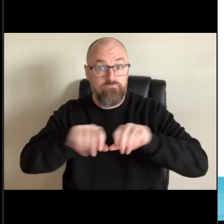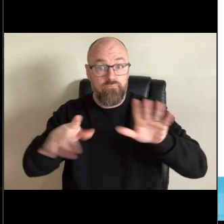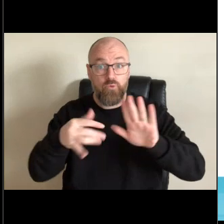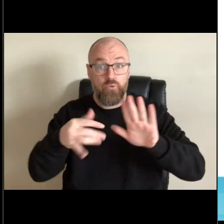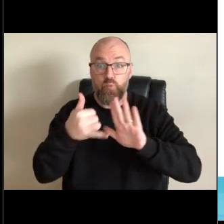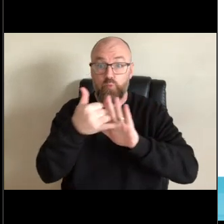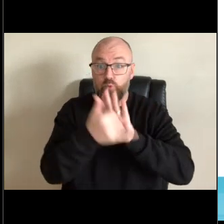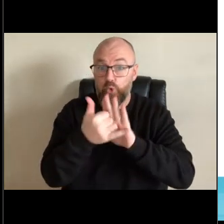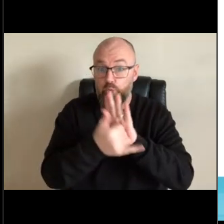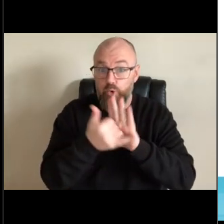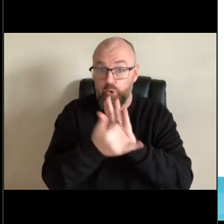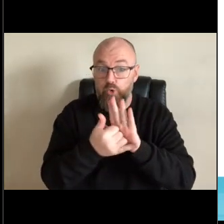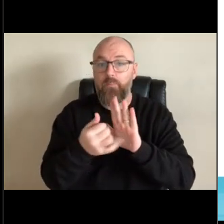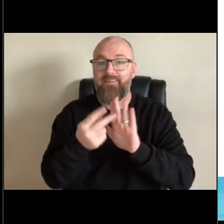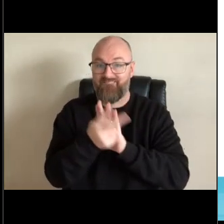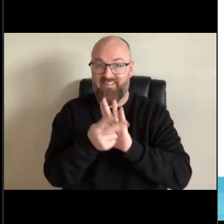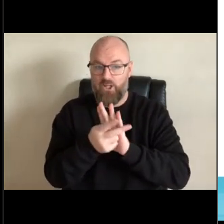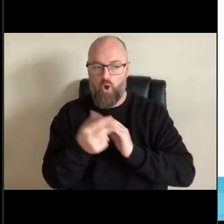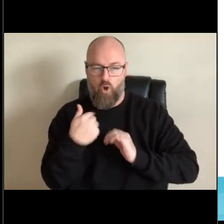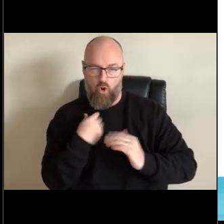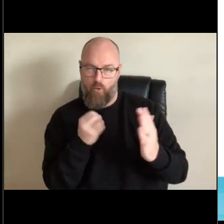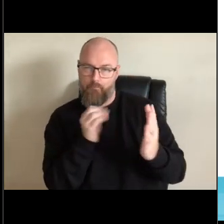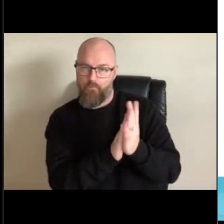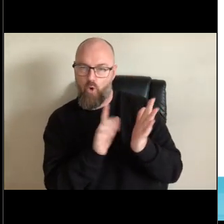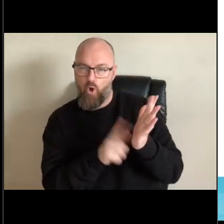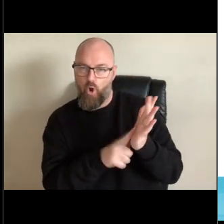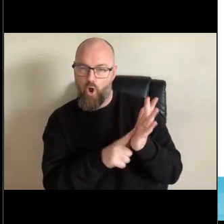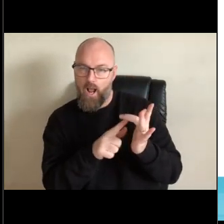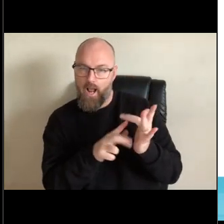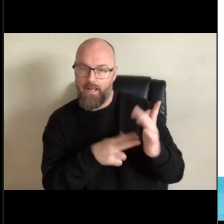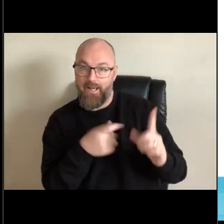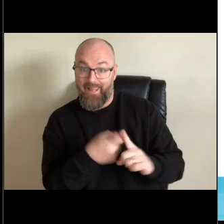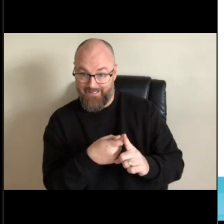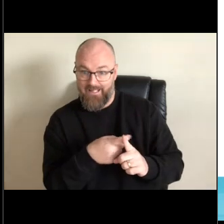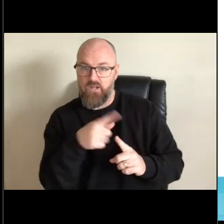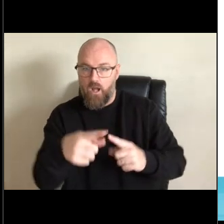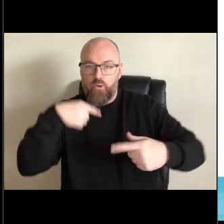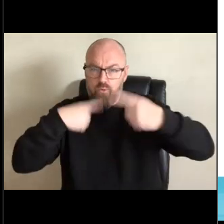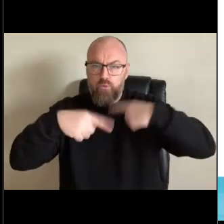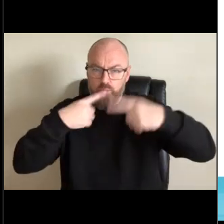the links are to there about each of each of the changes and each section of the changes